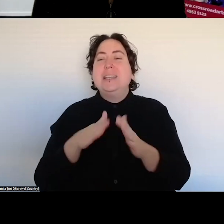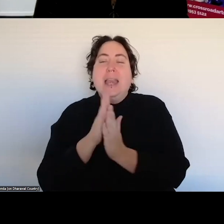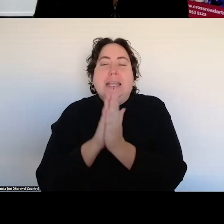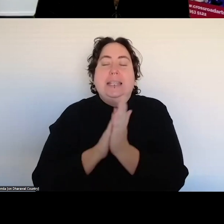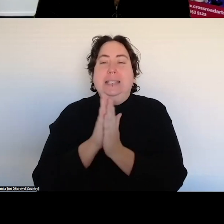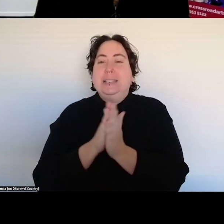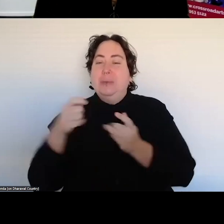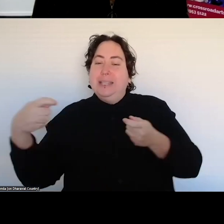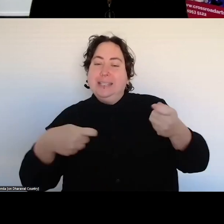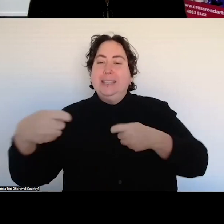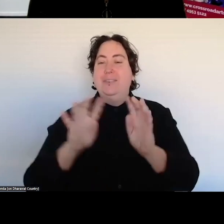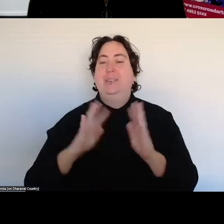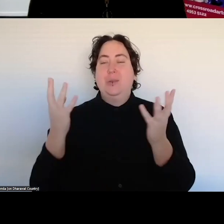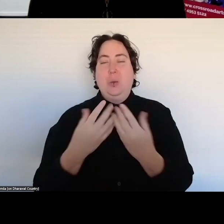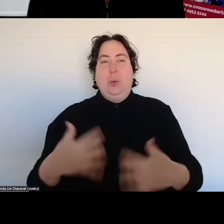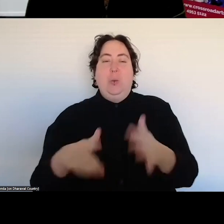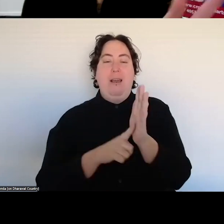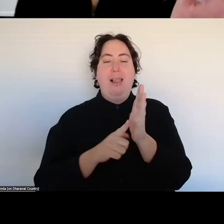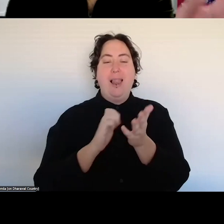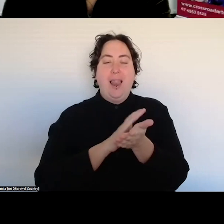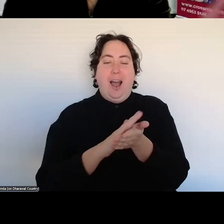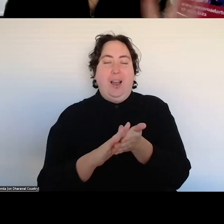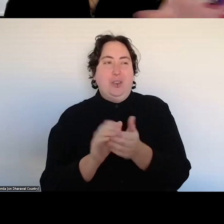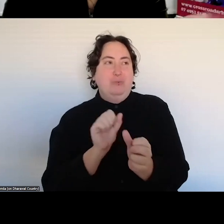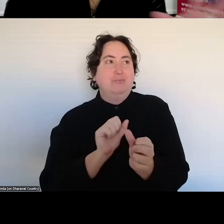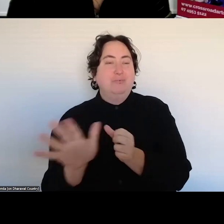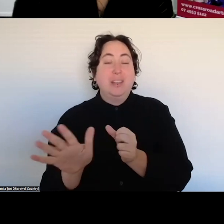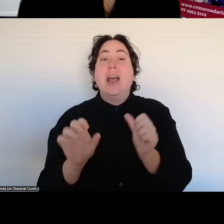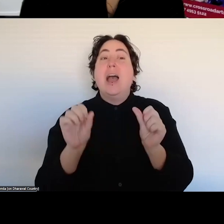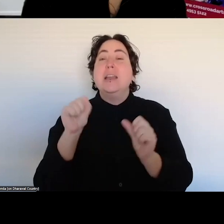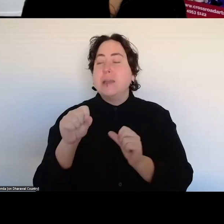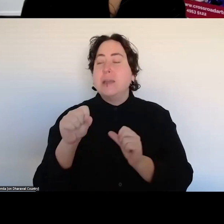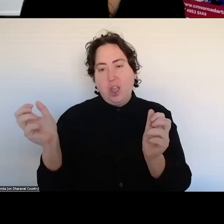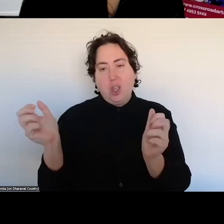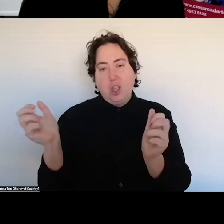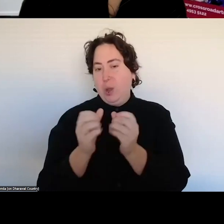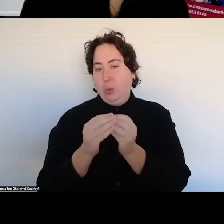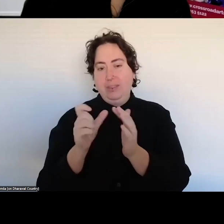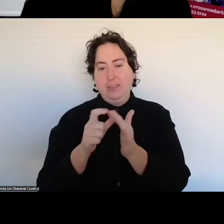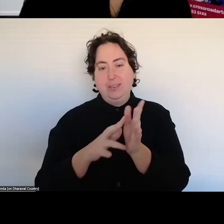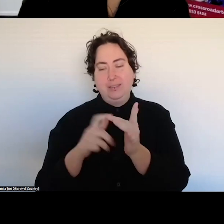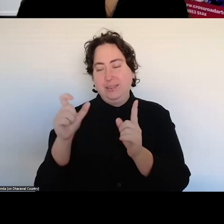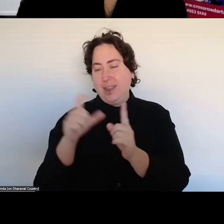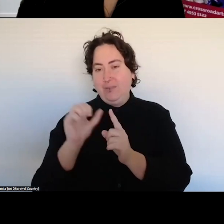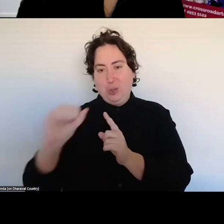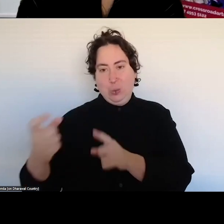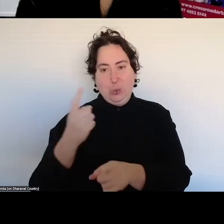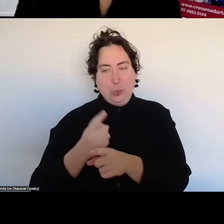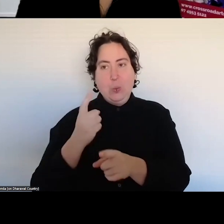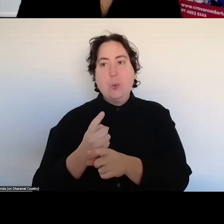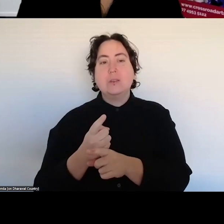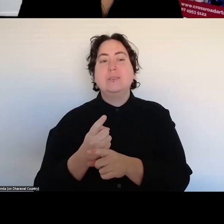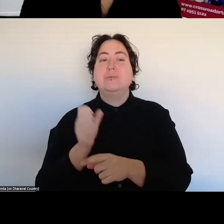that sounds so lush. I can echo quite a few things that David is saying. Obviously it is important to